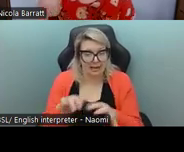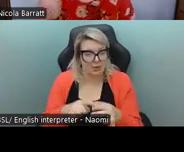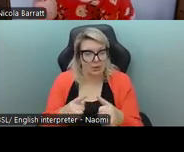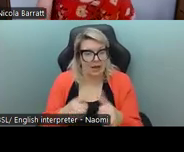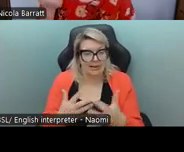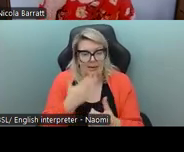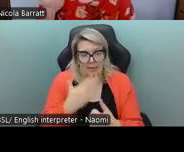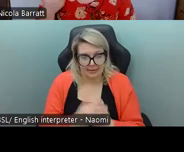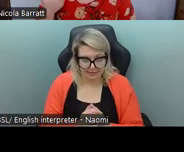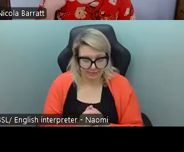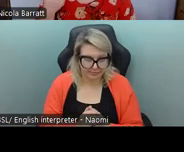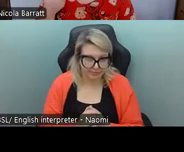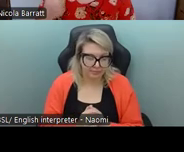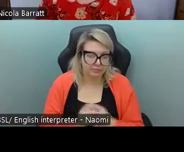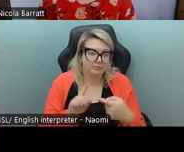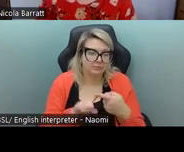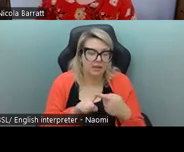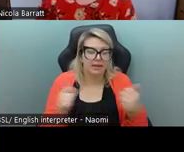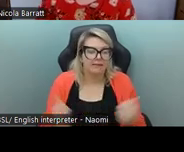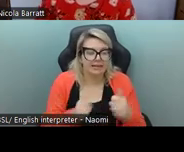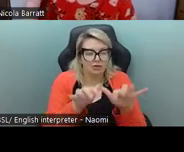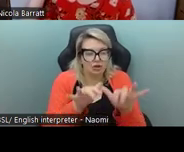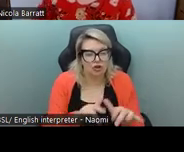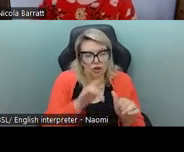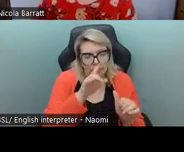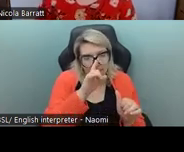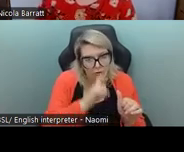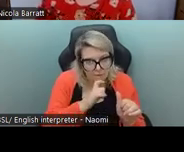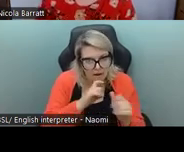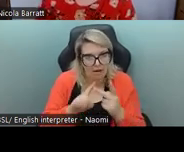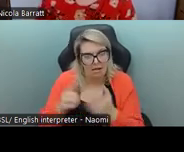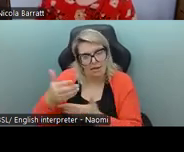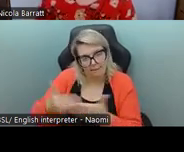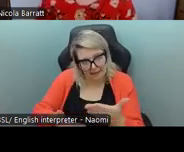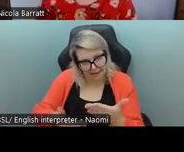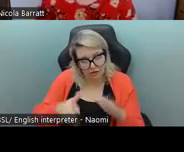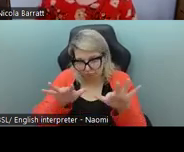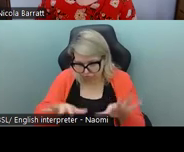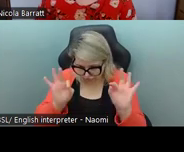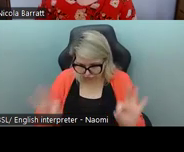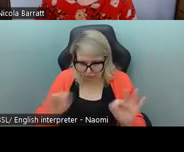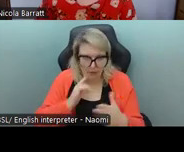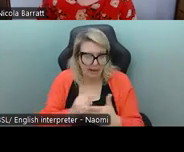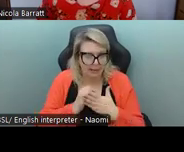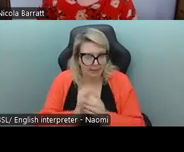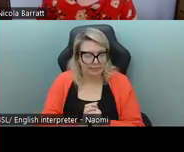First of all, complete your profile or page. It will really help you to have it all filled out. Connect with your network.